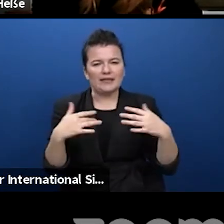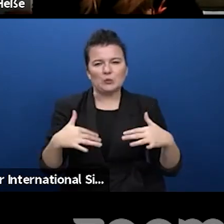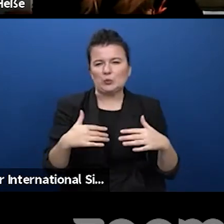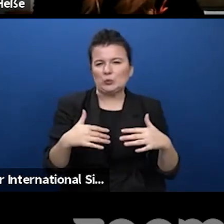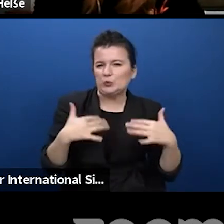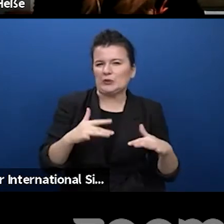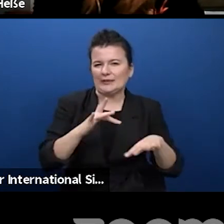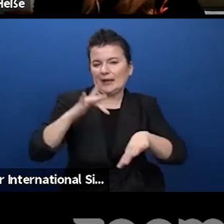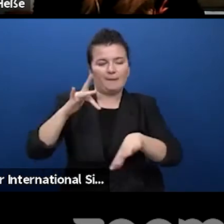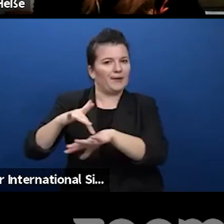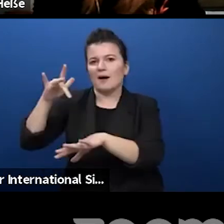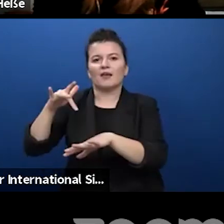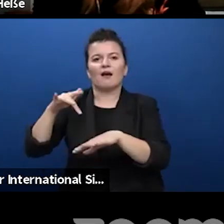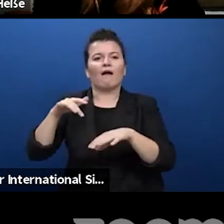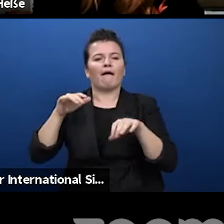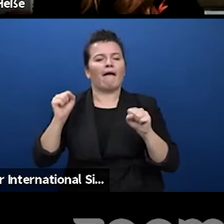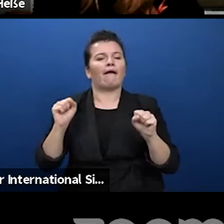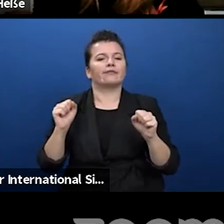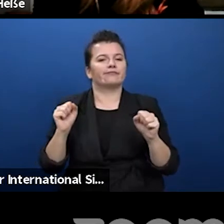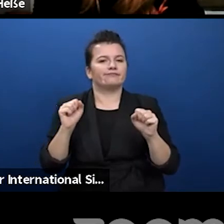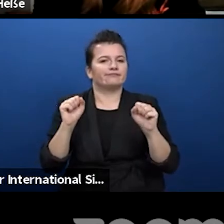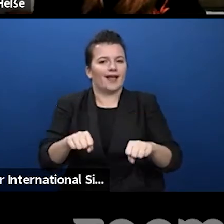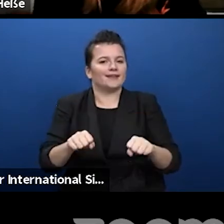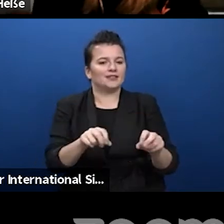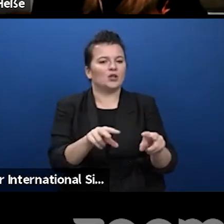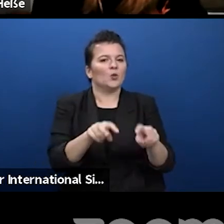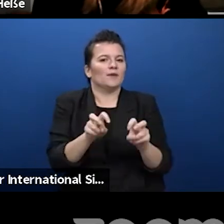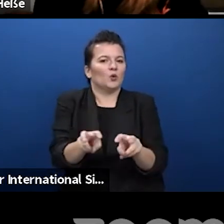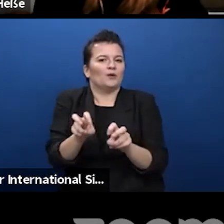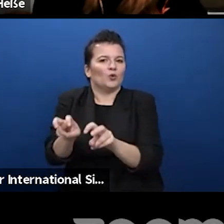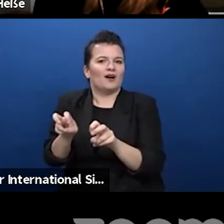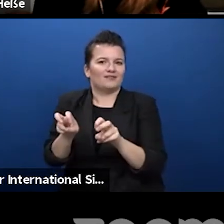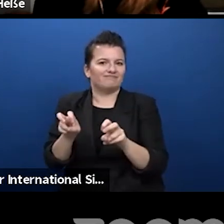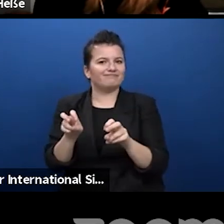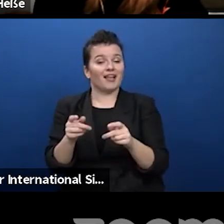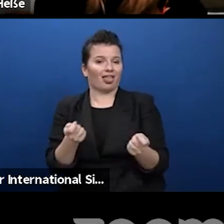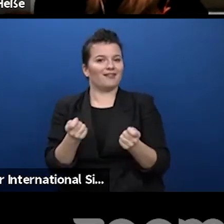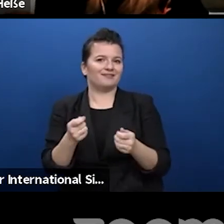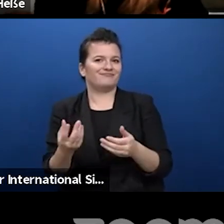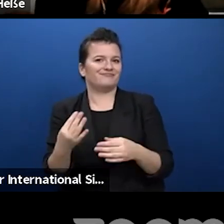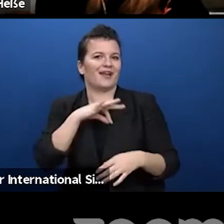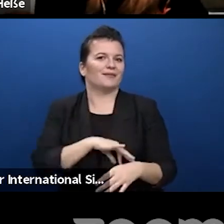like what you need to think about a lot. Farnaz, what would you answer to the question?